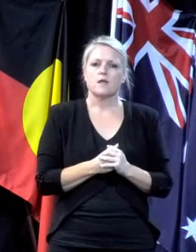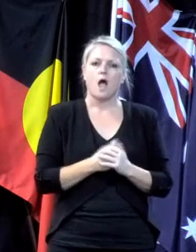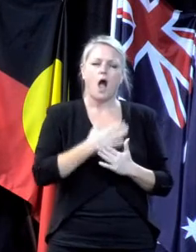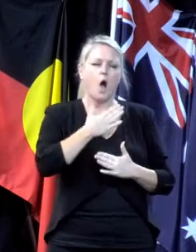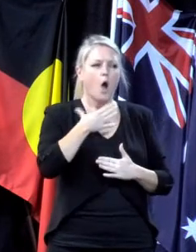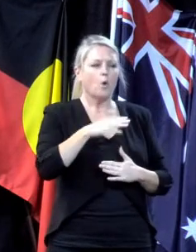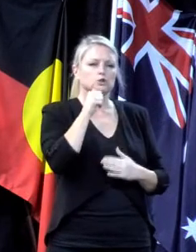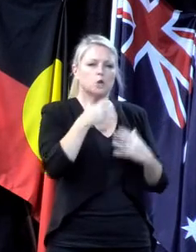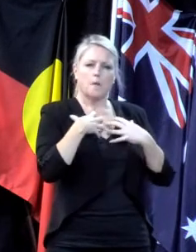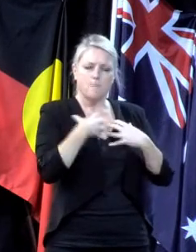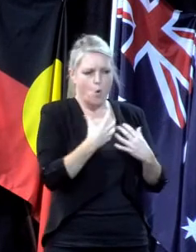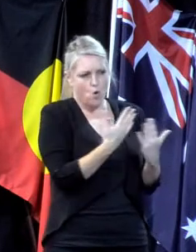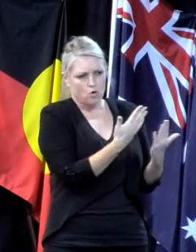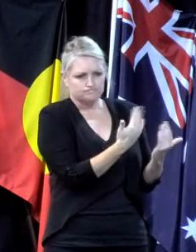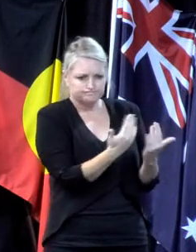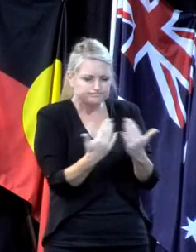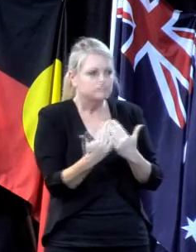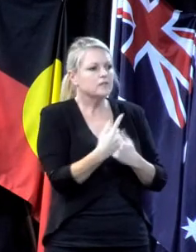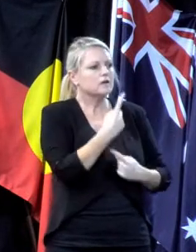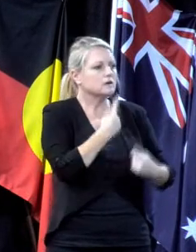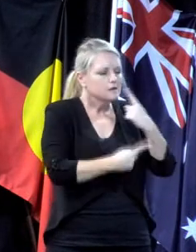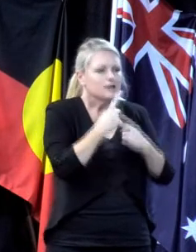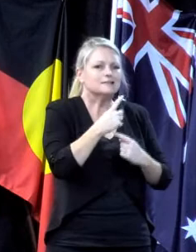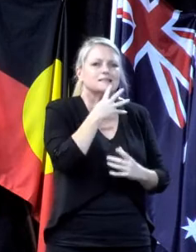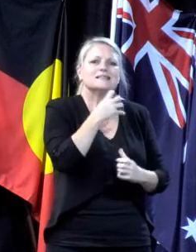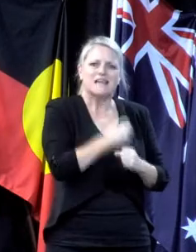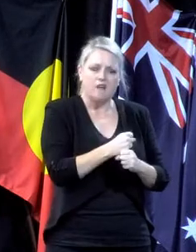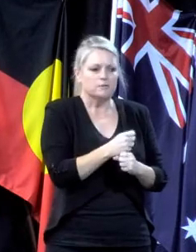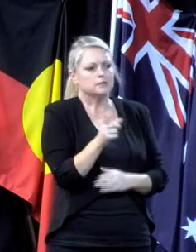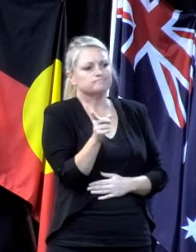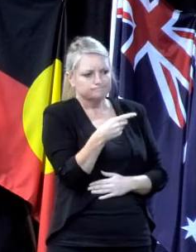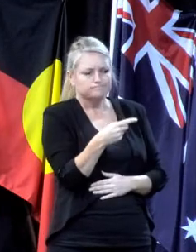self-audits, and what do they... What are they?